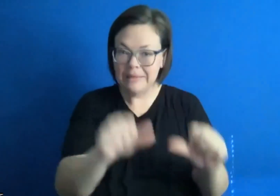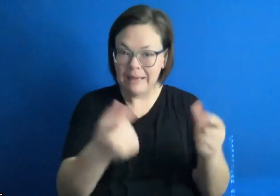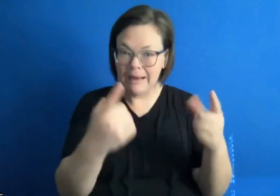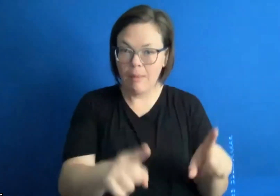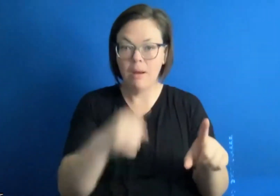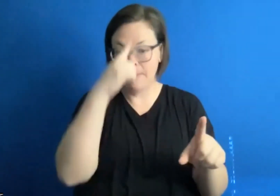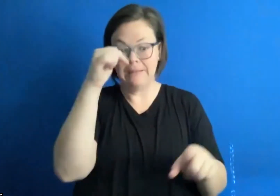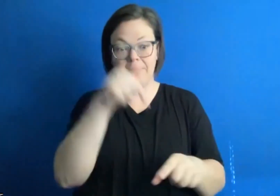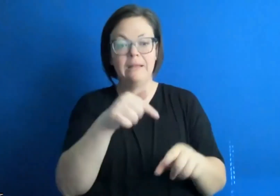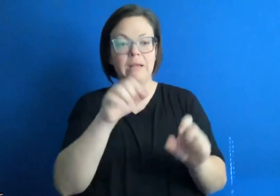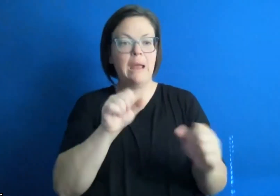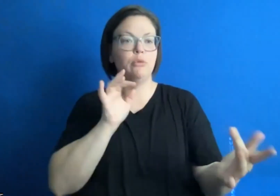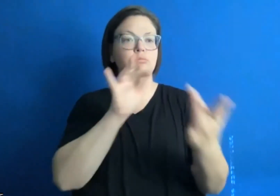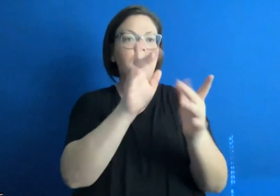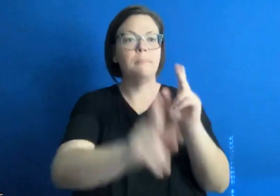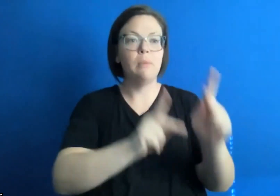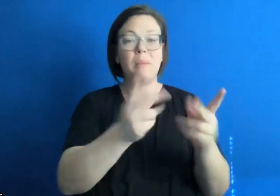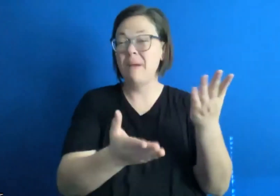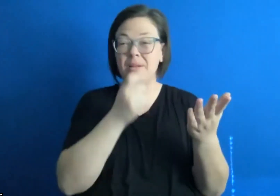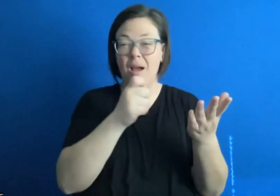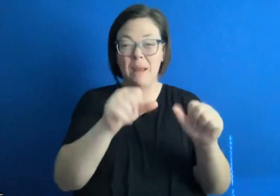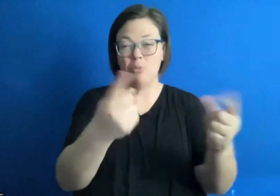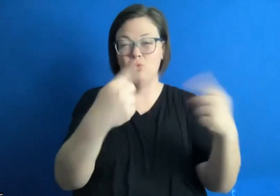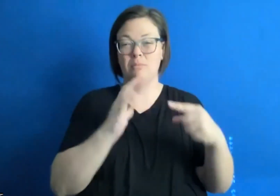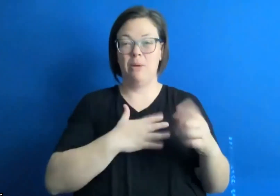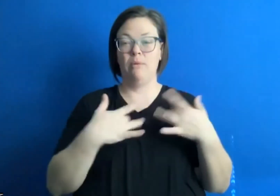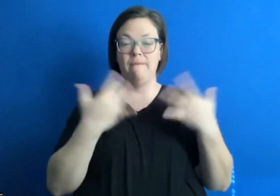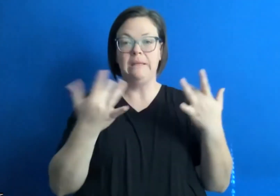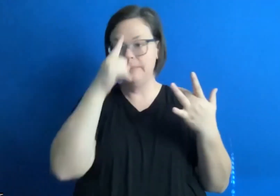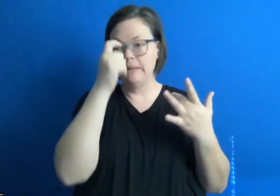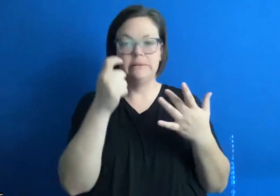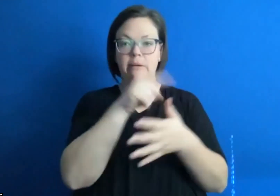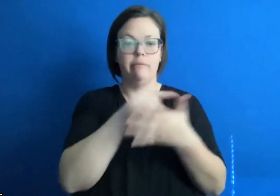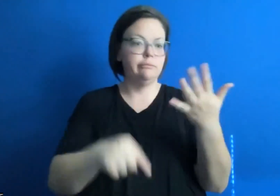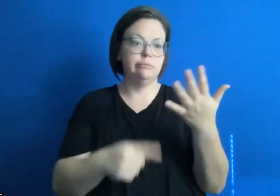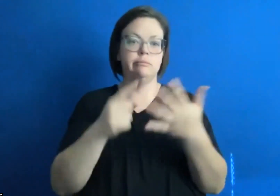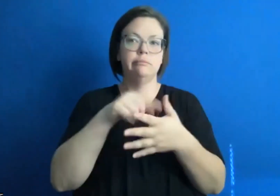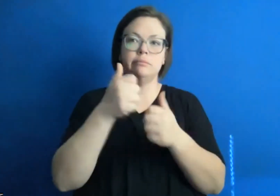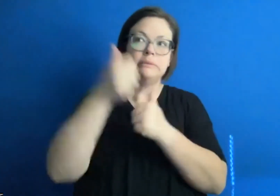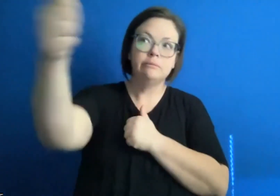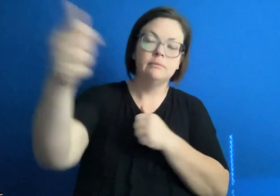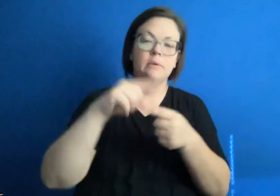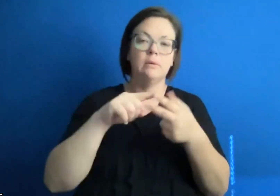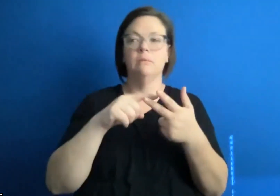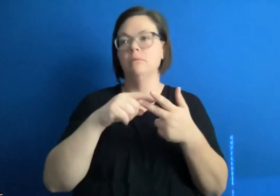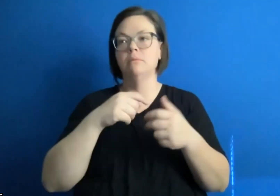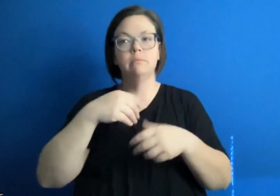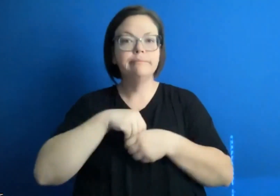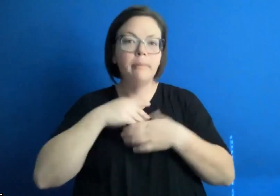we're able to reach people who might not otherwise be able to make our events because of everything from distance to immune issues to physical access barriers.